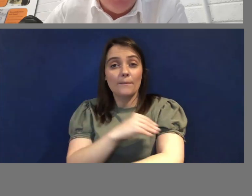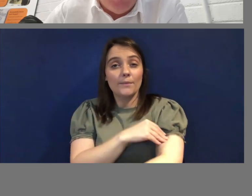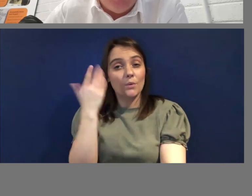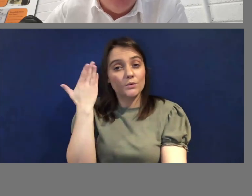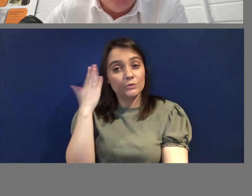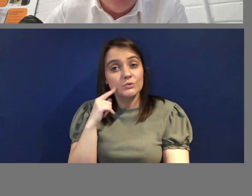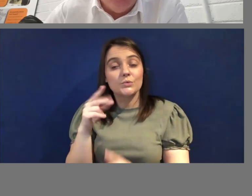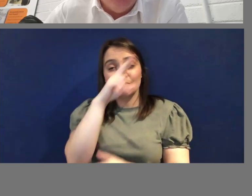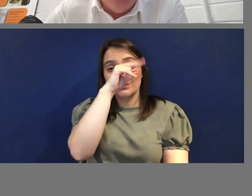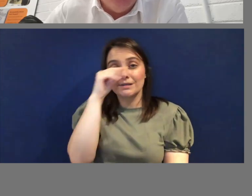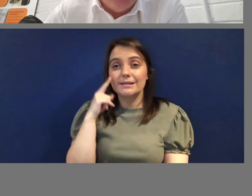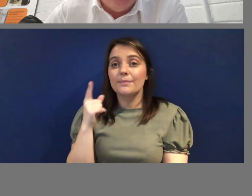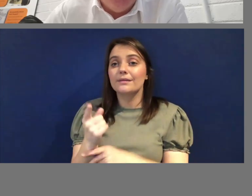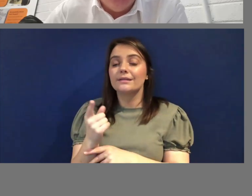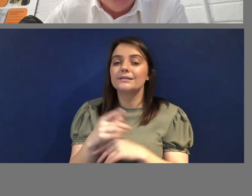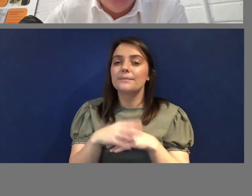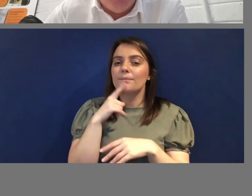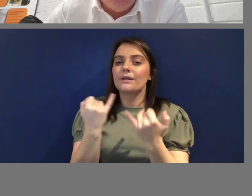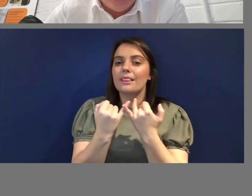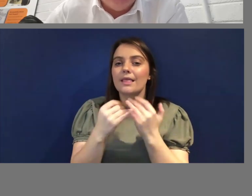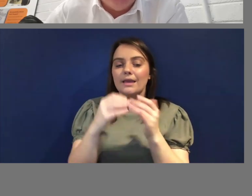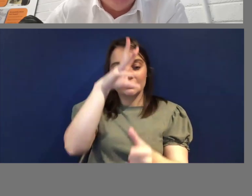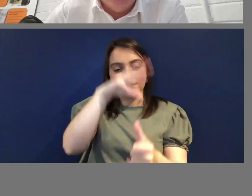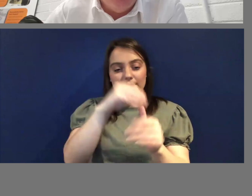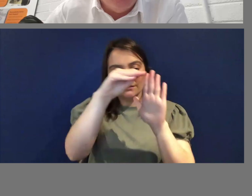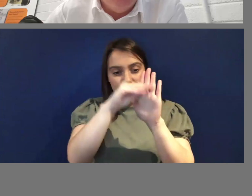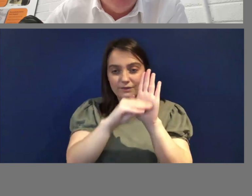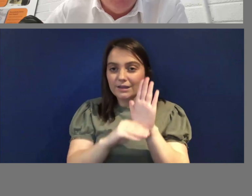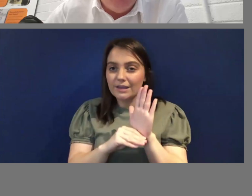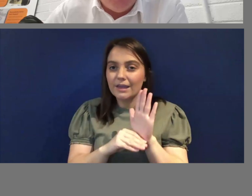in a second but again like the specifications are incorrect and manufacturers unaware of the